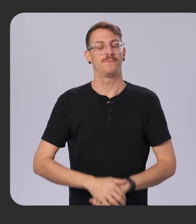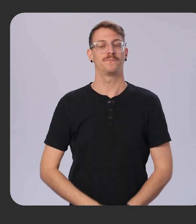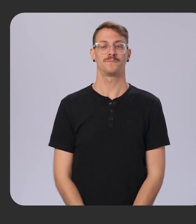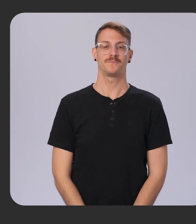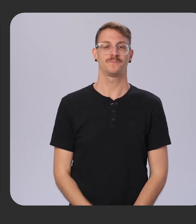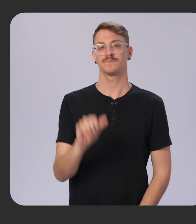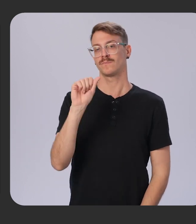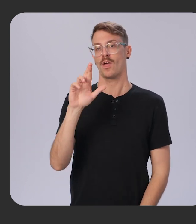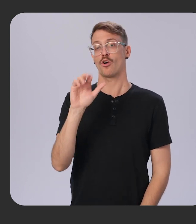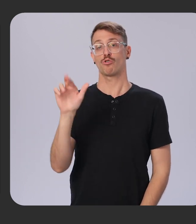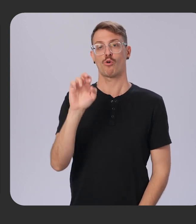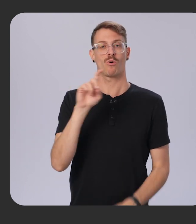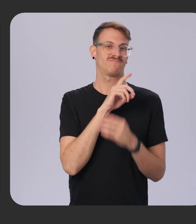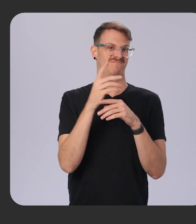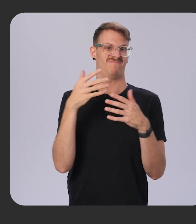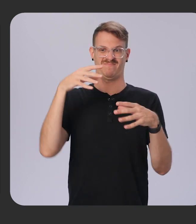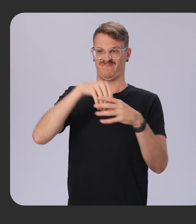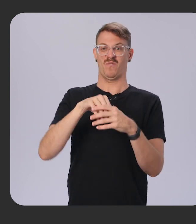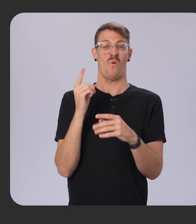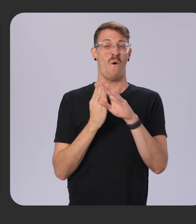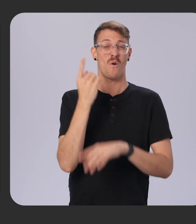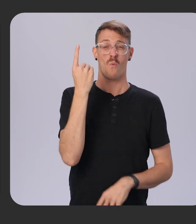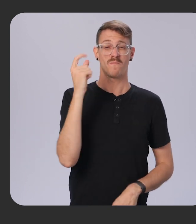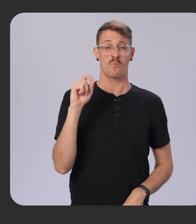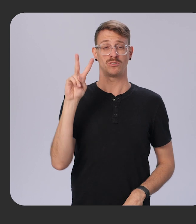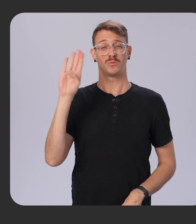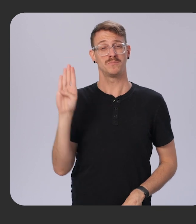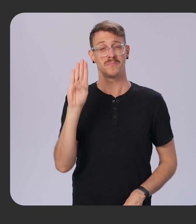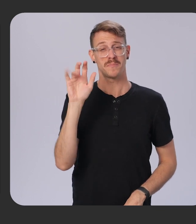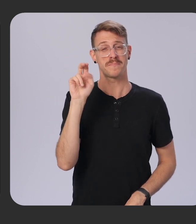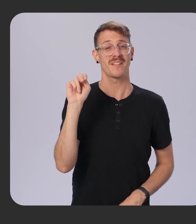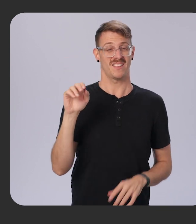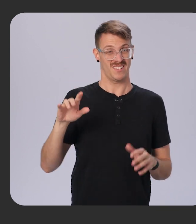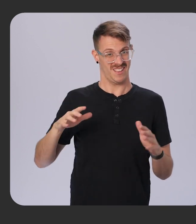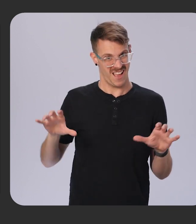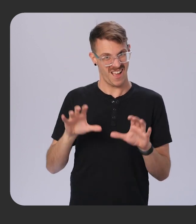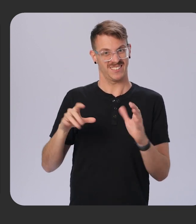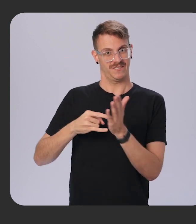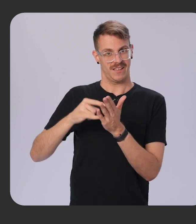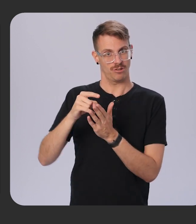ARCore is available on over 1.2 billion active Android devices,